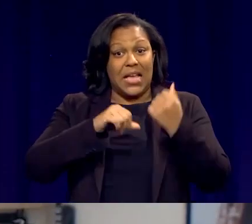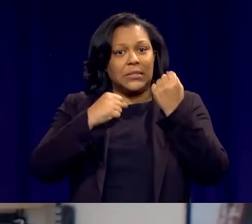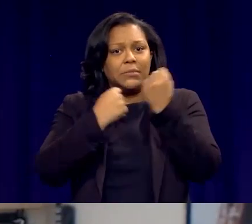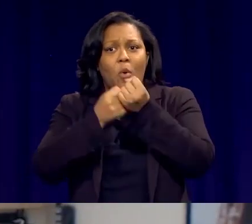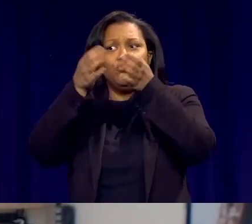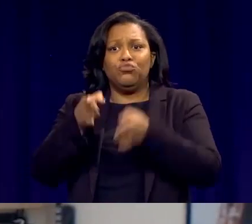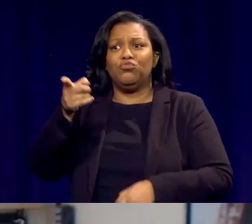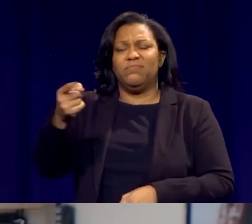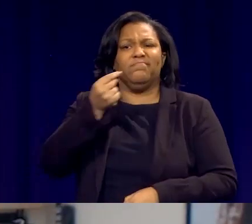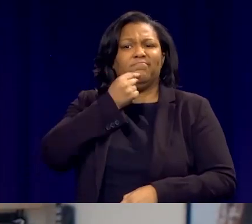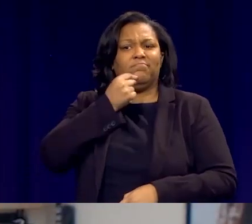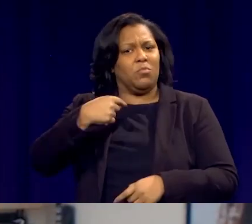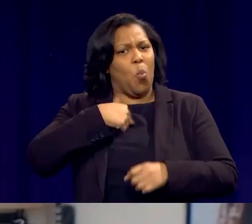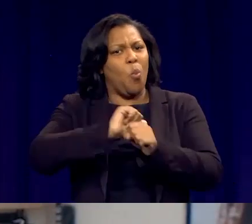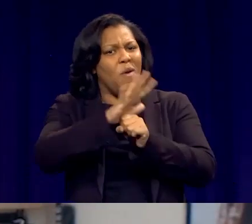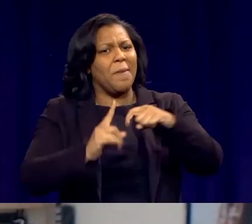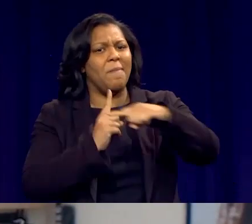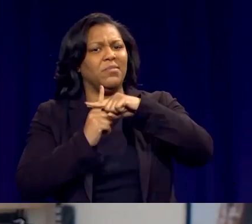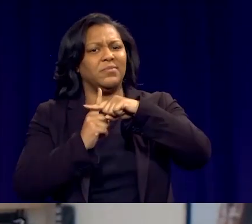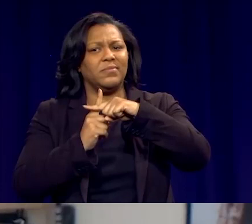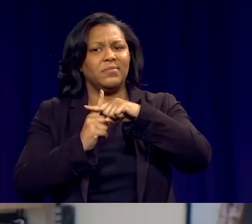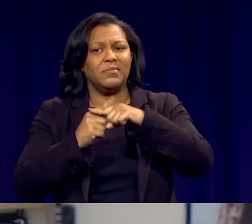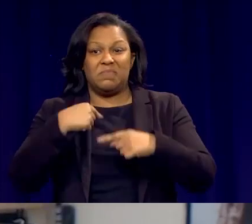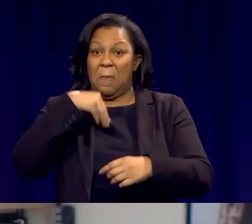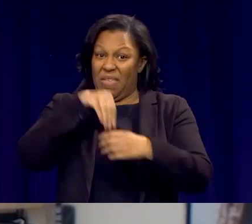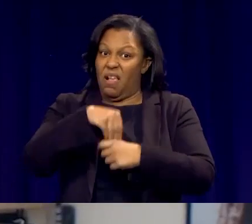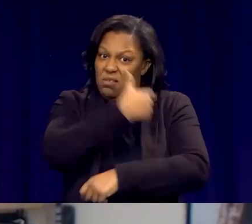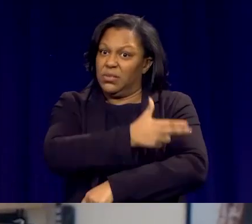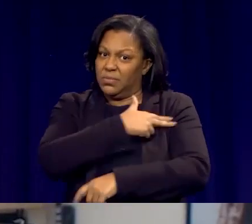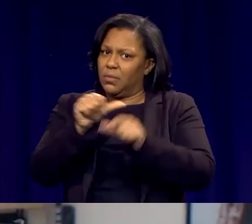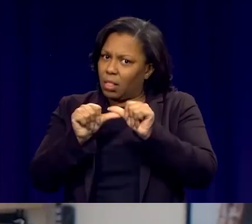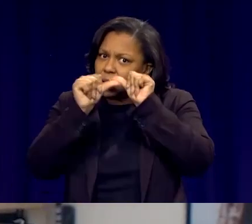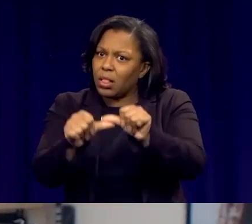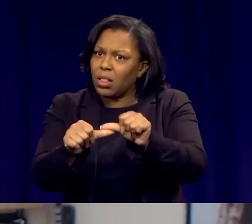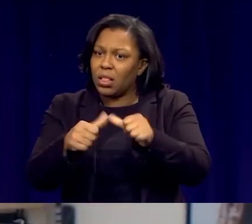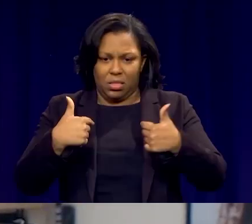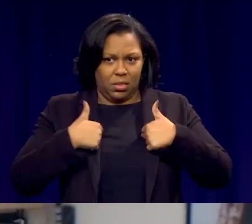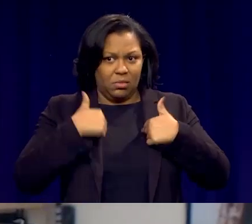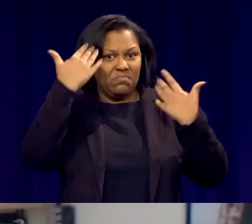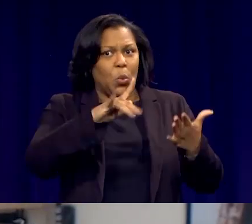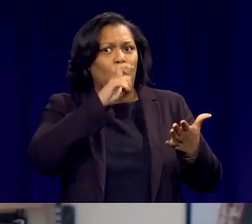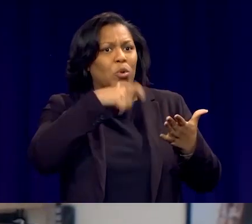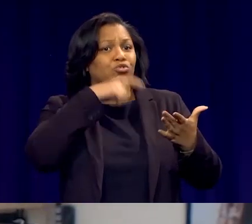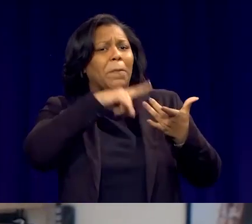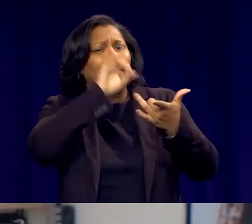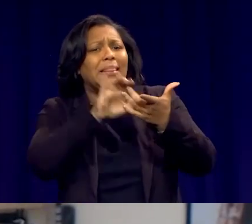However, the worker said she had tested positive and was still in the hospital.